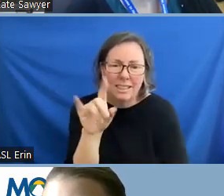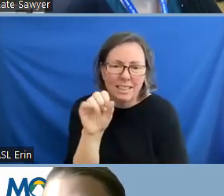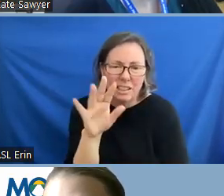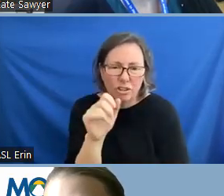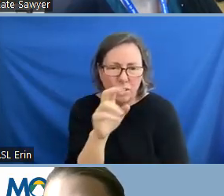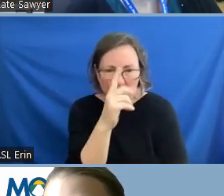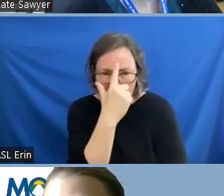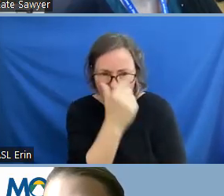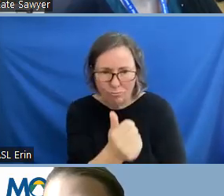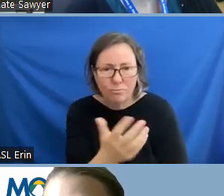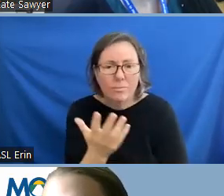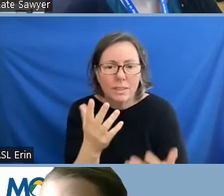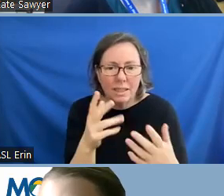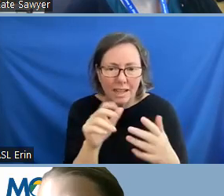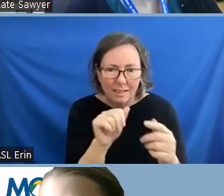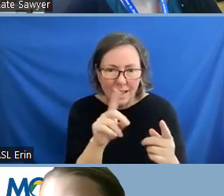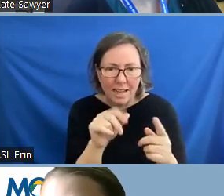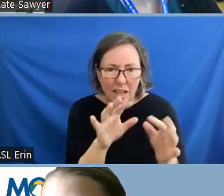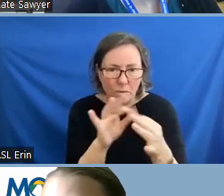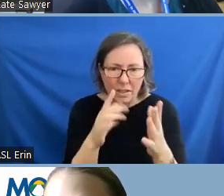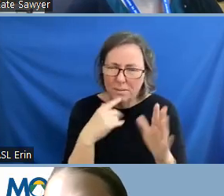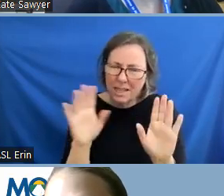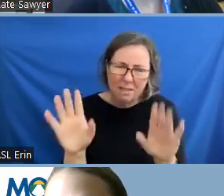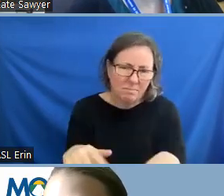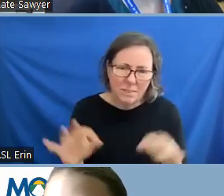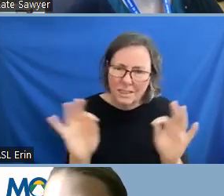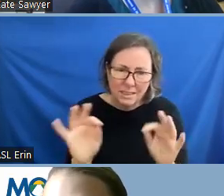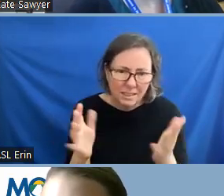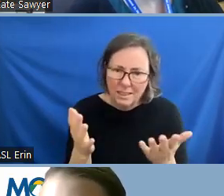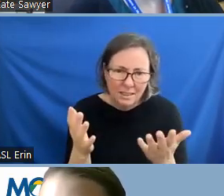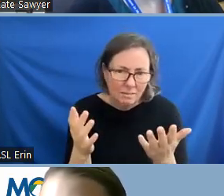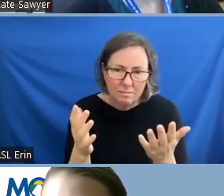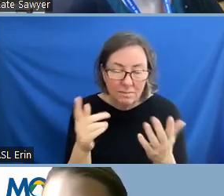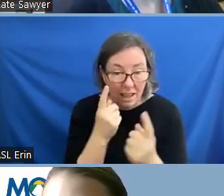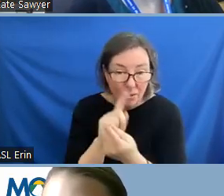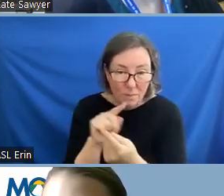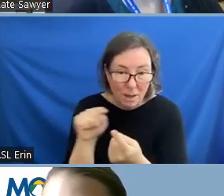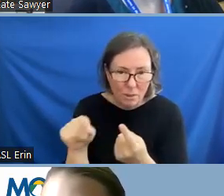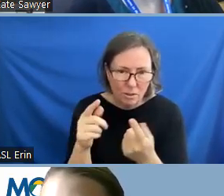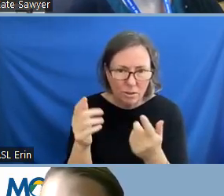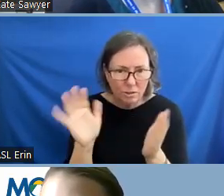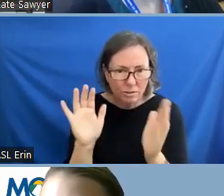ADA coordinator to say, this seems, you know, have you met with her? Is she sort